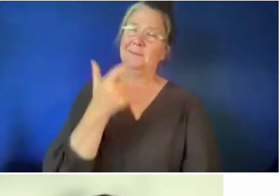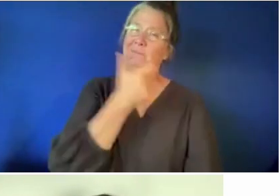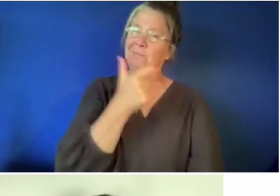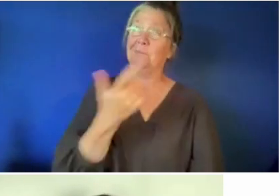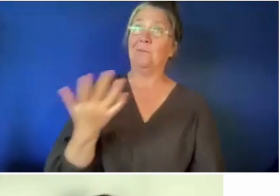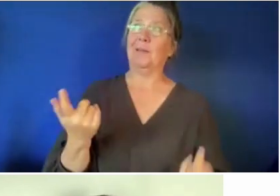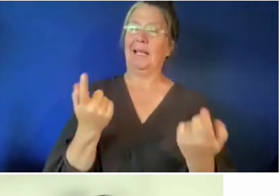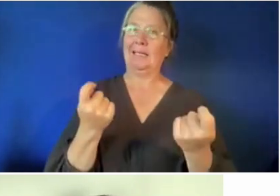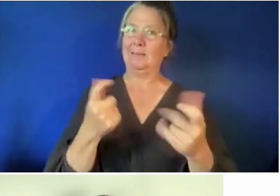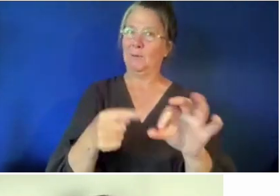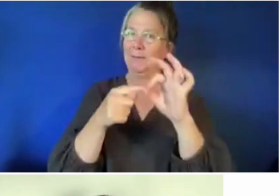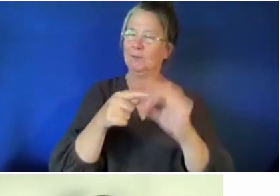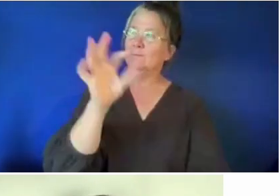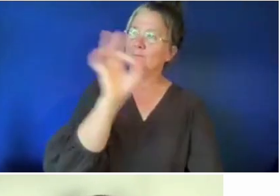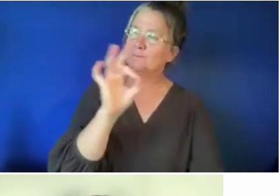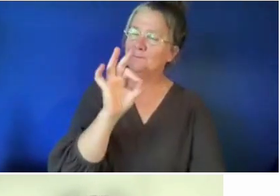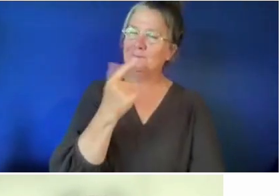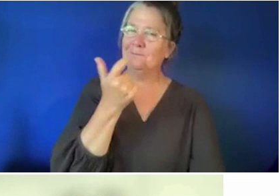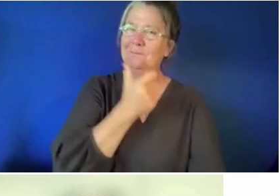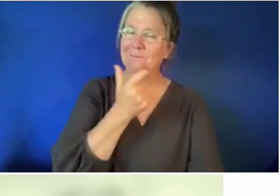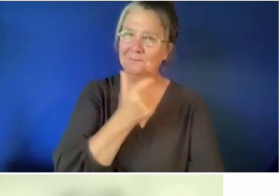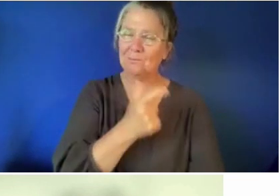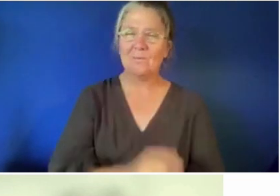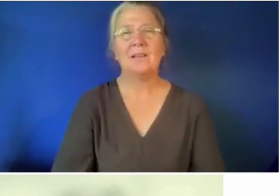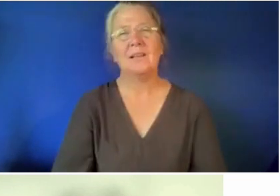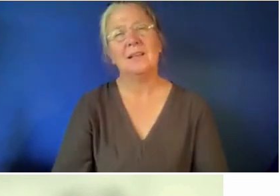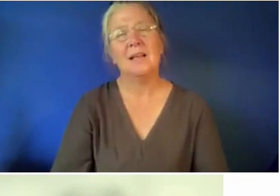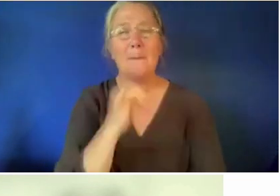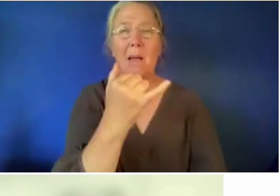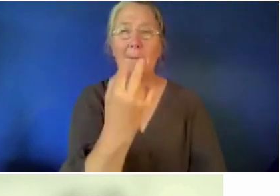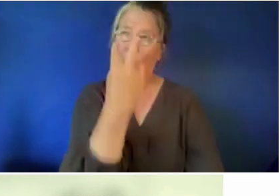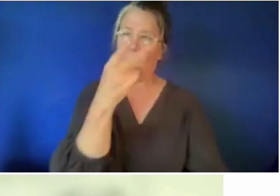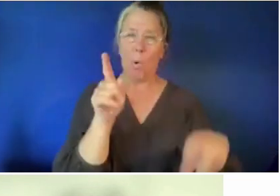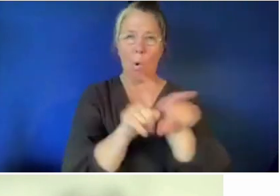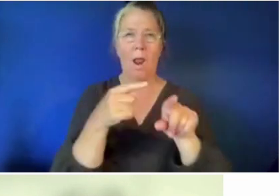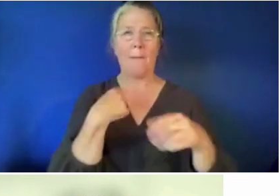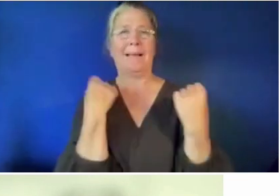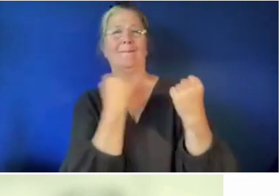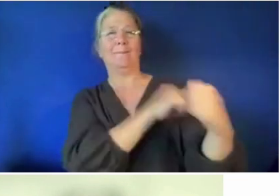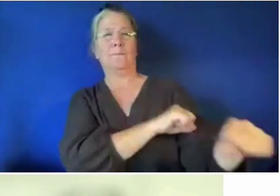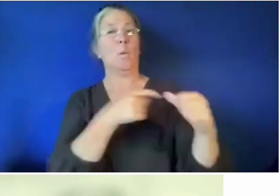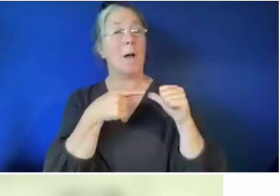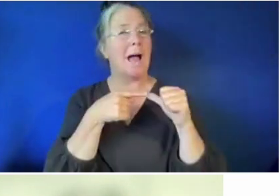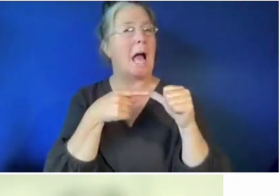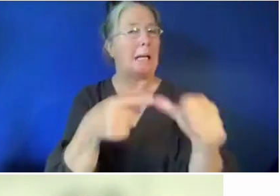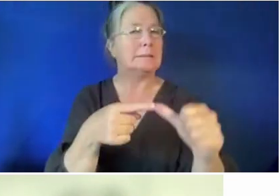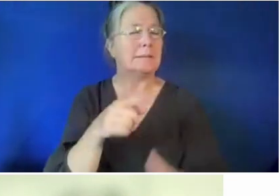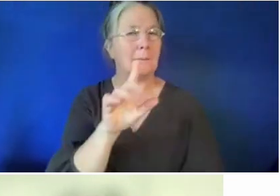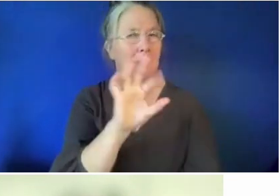I think, this will sound a bit like dodging the question, but I don't think it is. The APS has always had the challenge